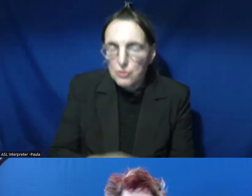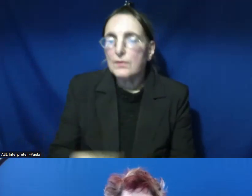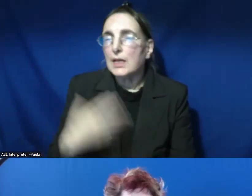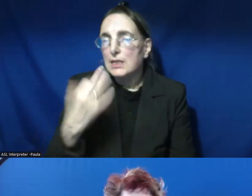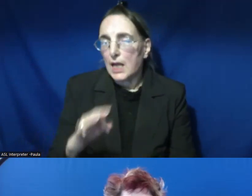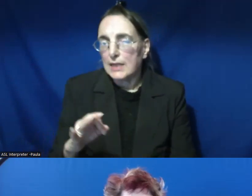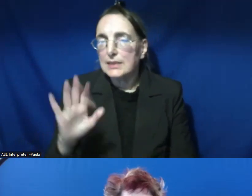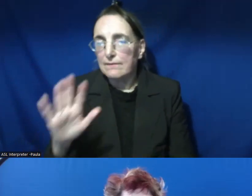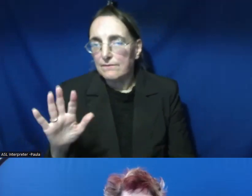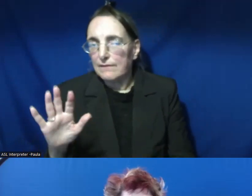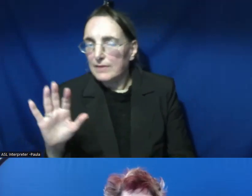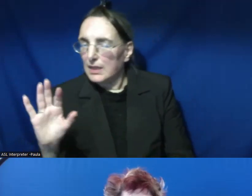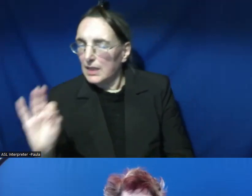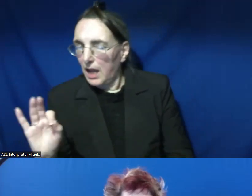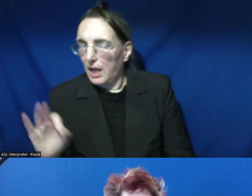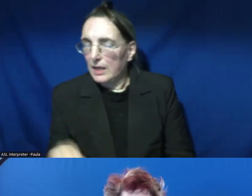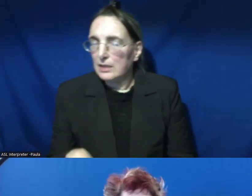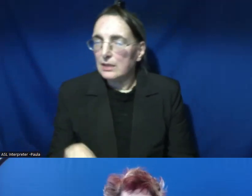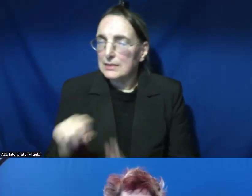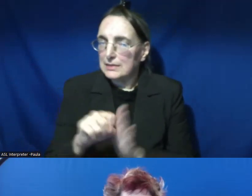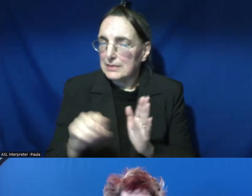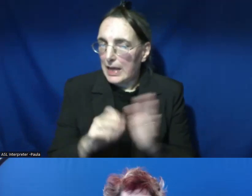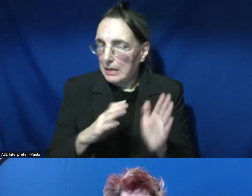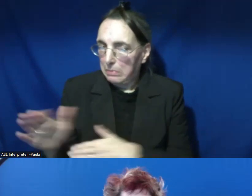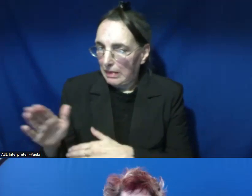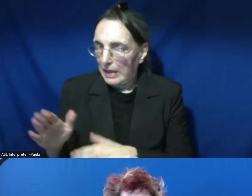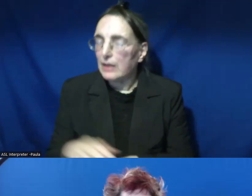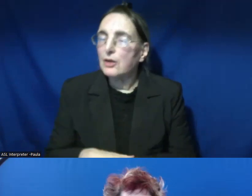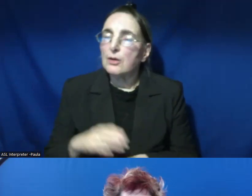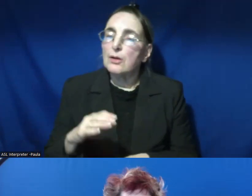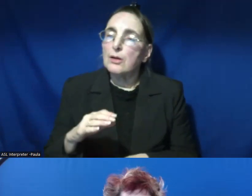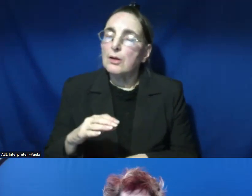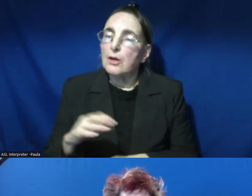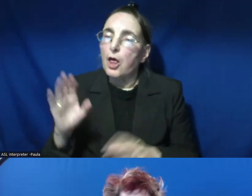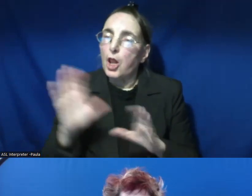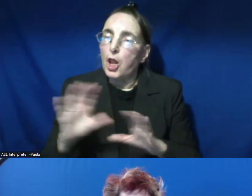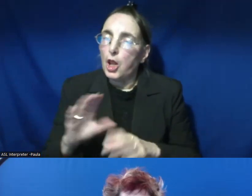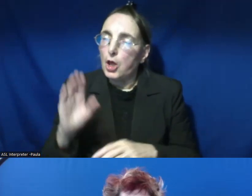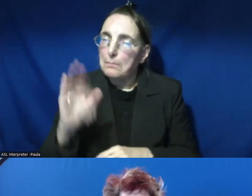and you can search that by topic. You would probably look at the HCBS topic heading.